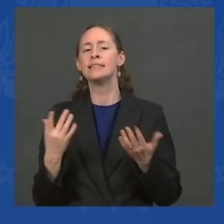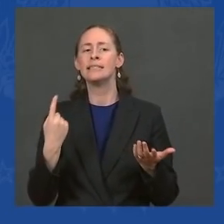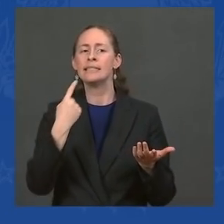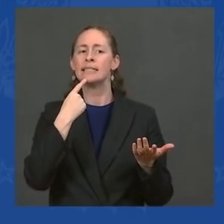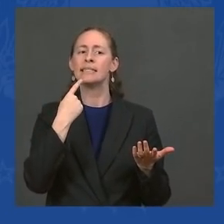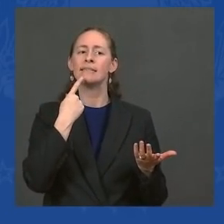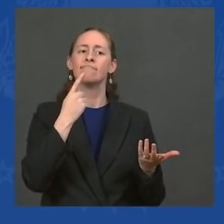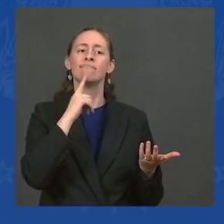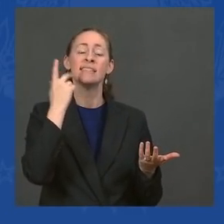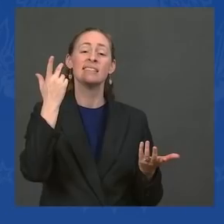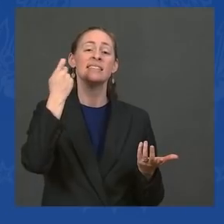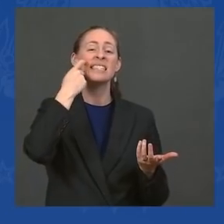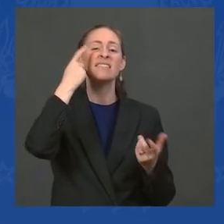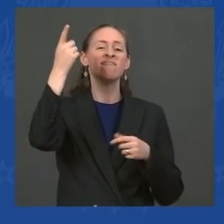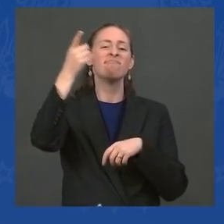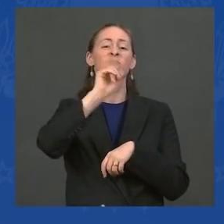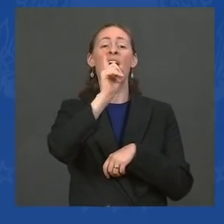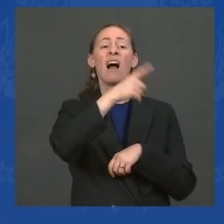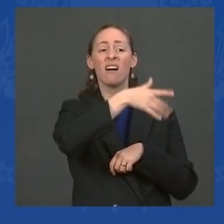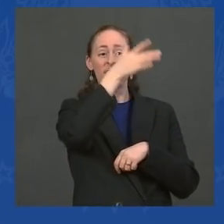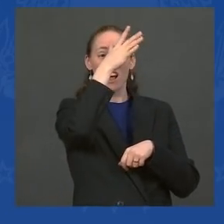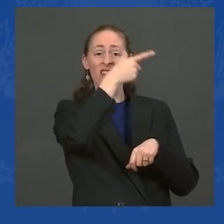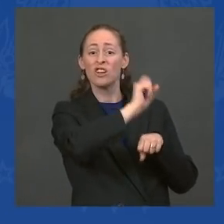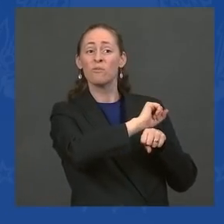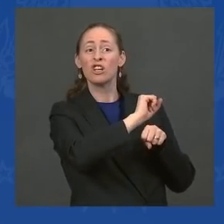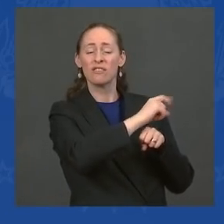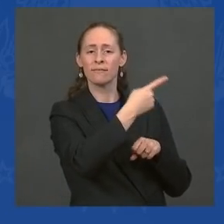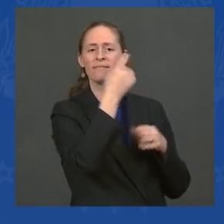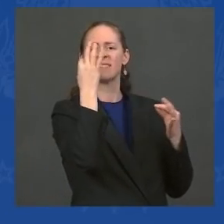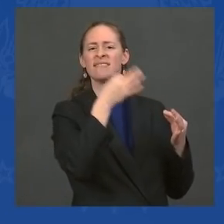they're going to do away with health insurance -- no health insurance."